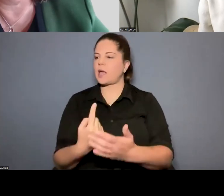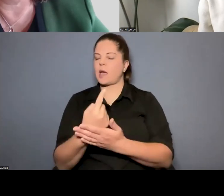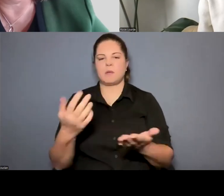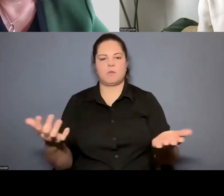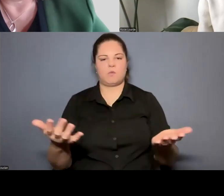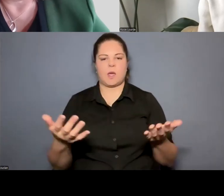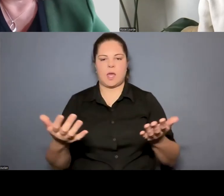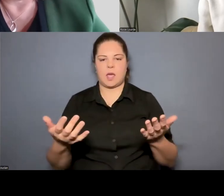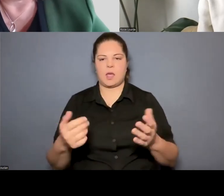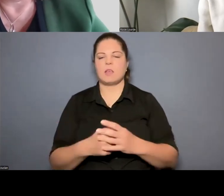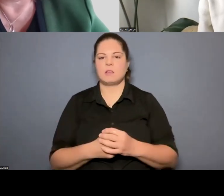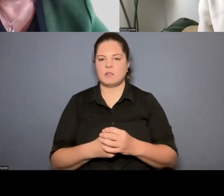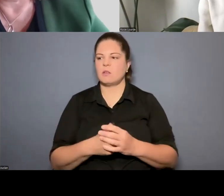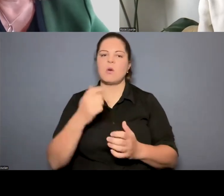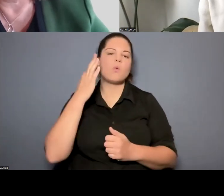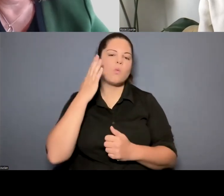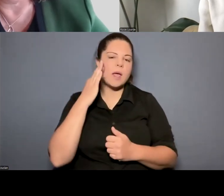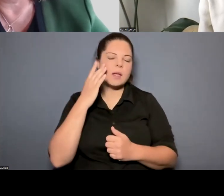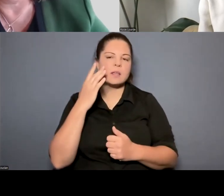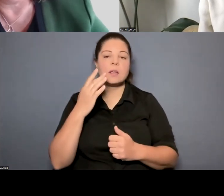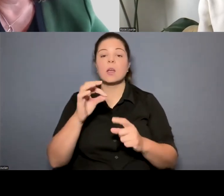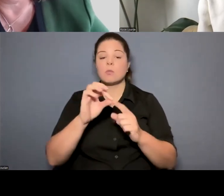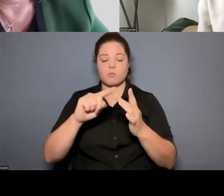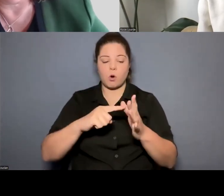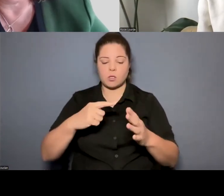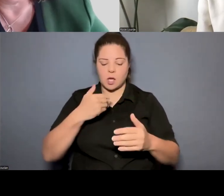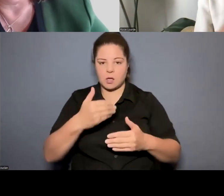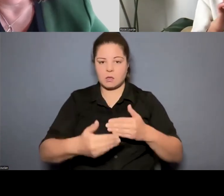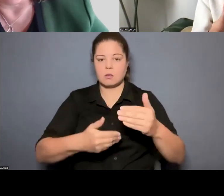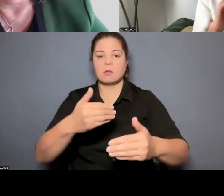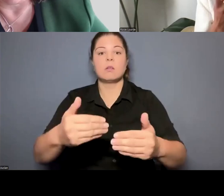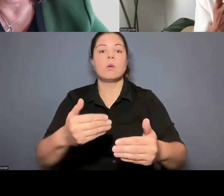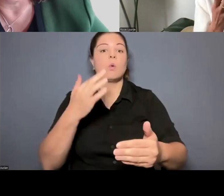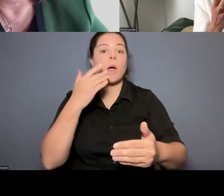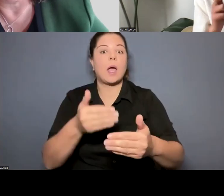times in the life-cycle of a project in an organisation. I like to switch the question